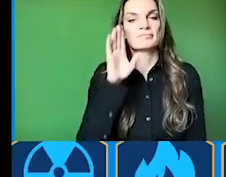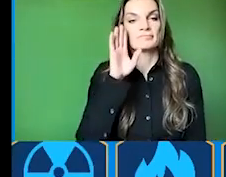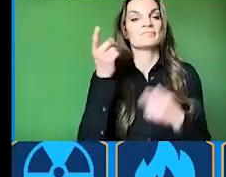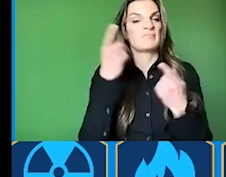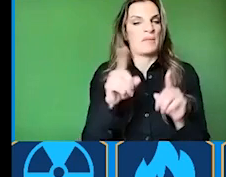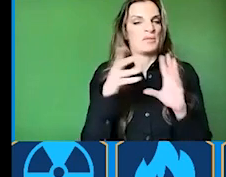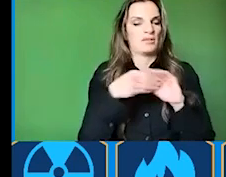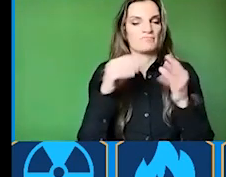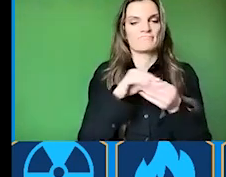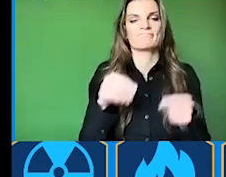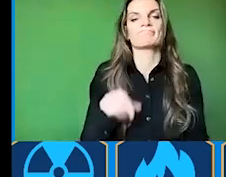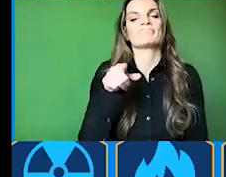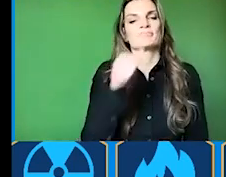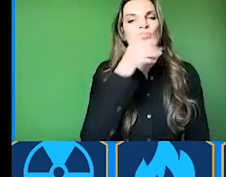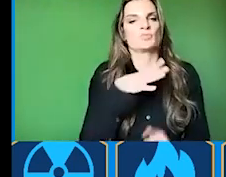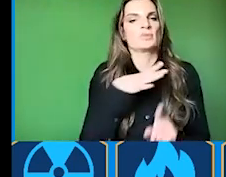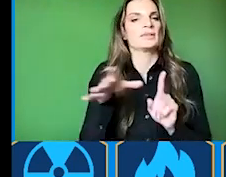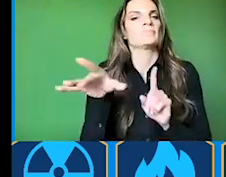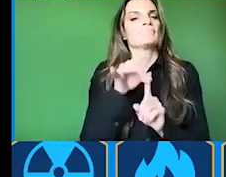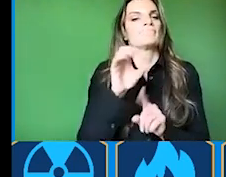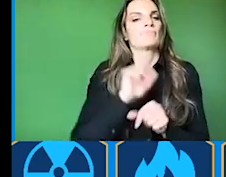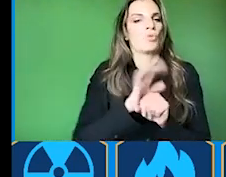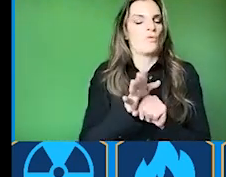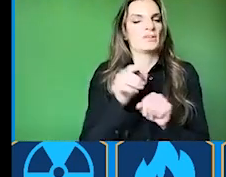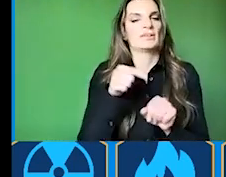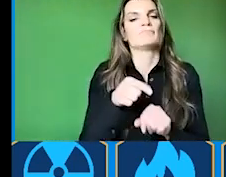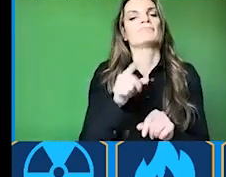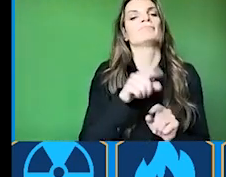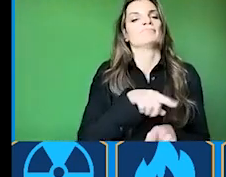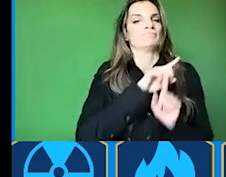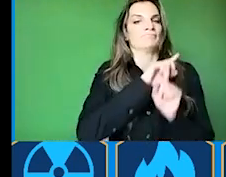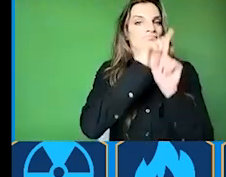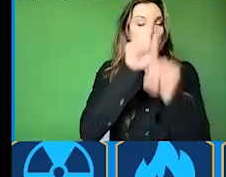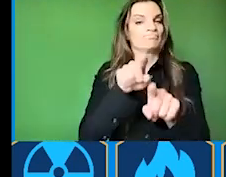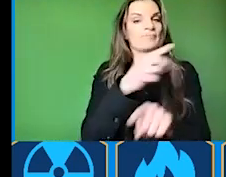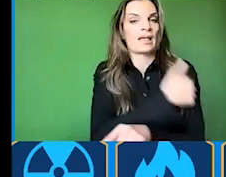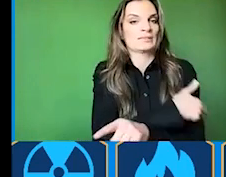But the hospital in a small organ town denied the ventilator she needed. Instead a doctor